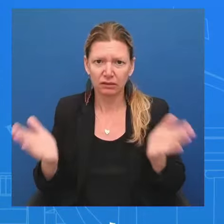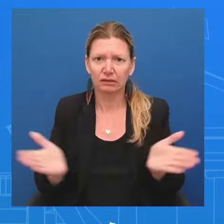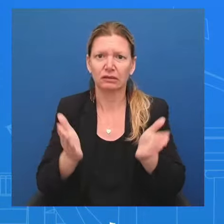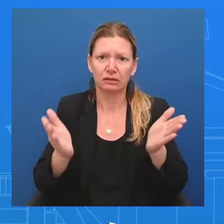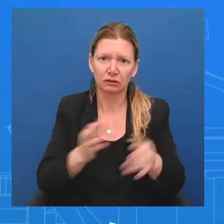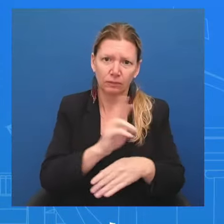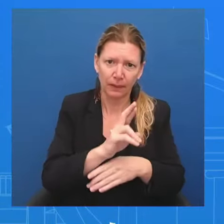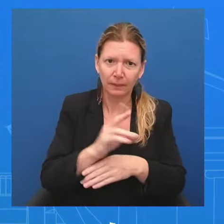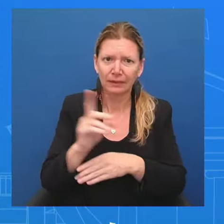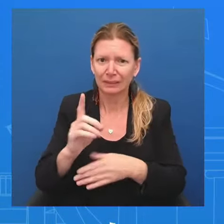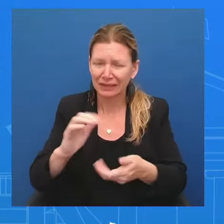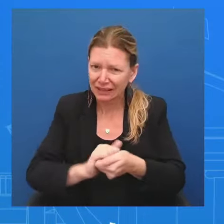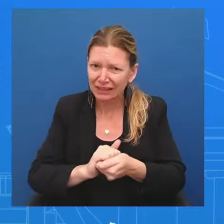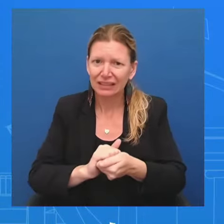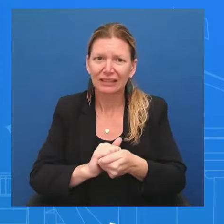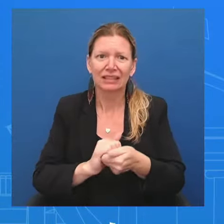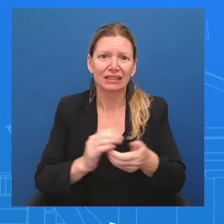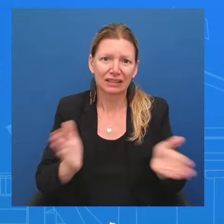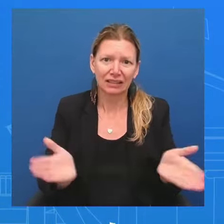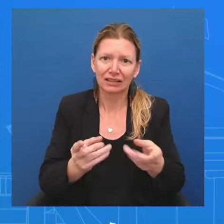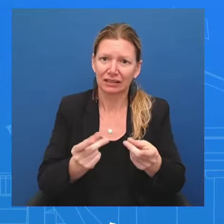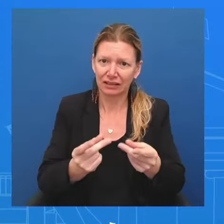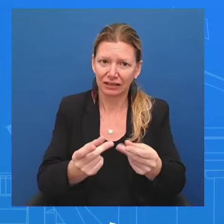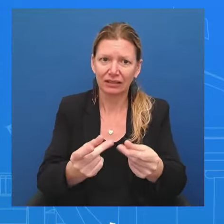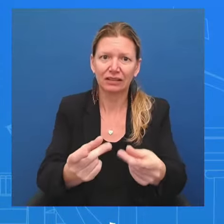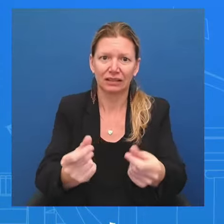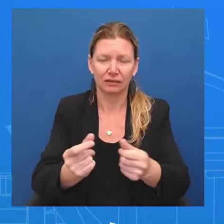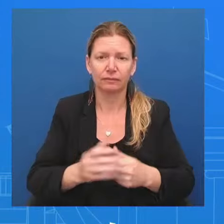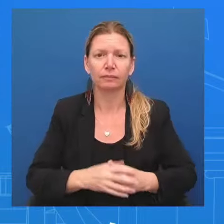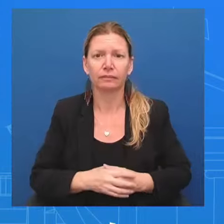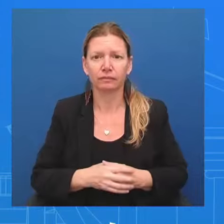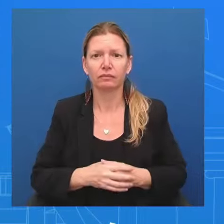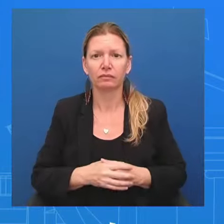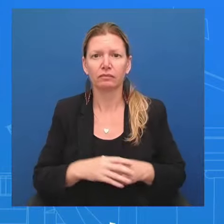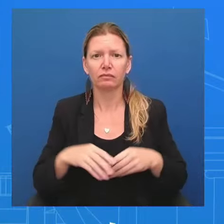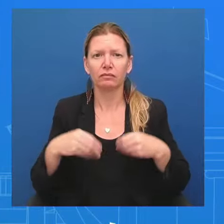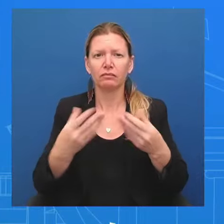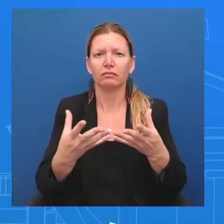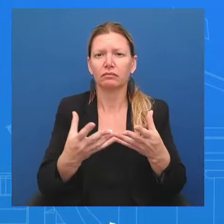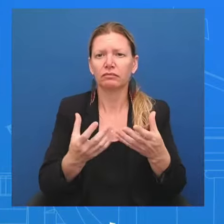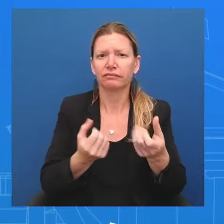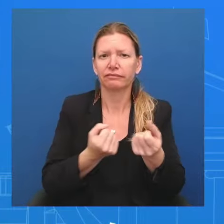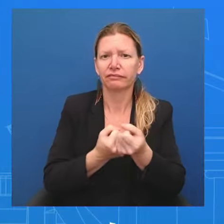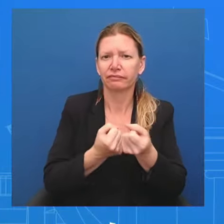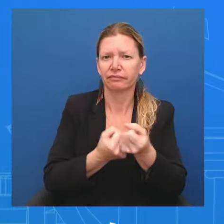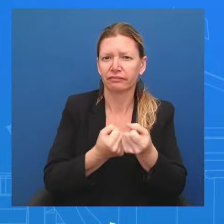and offer, obviously, assistance on the ground. S look, the president takes every moment that he can